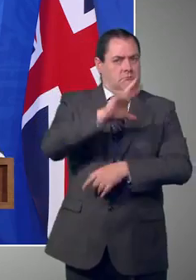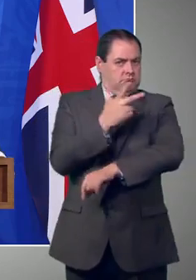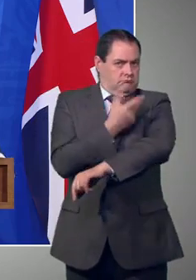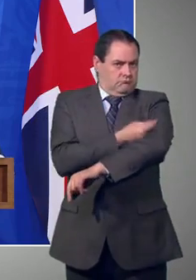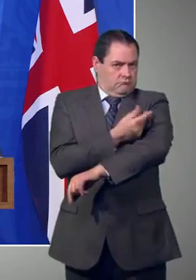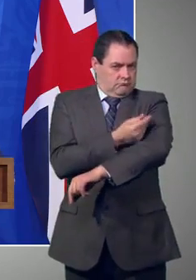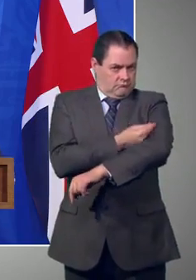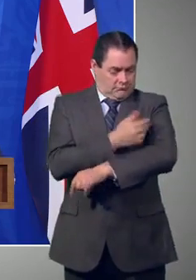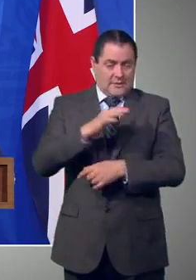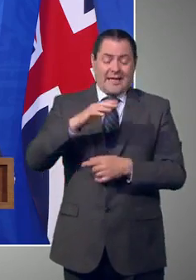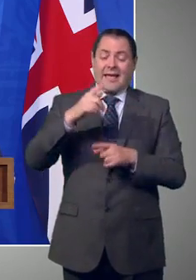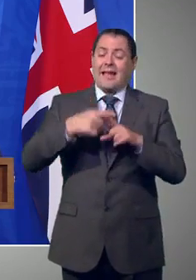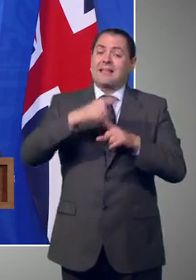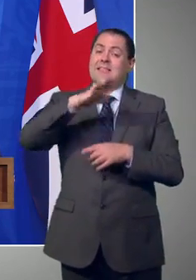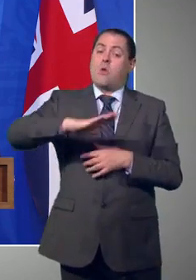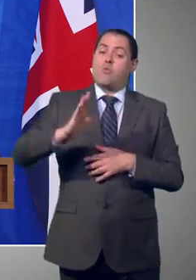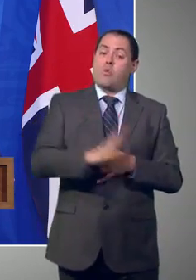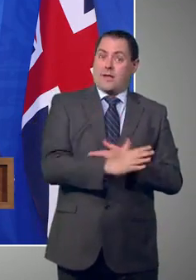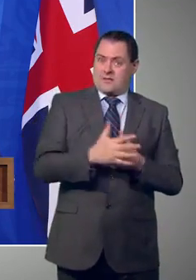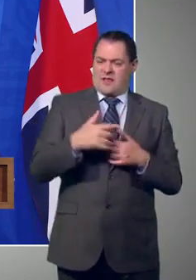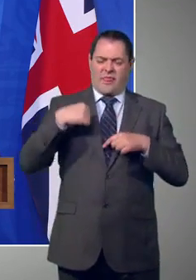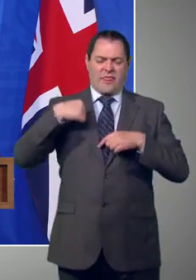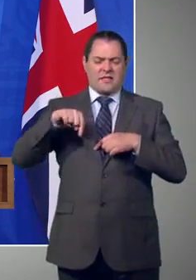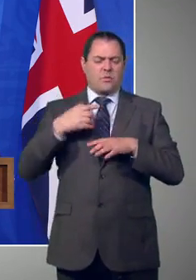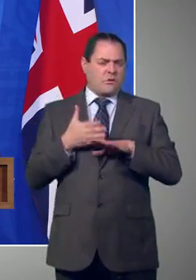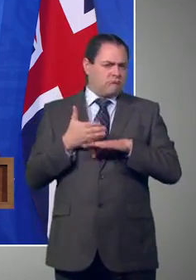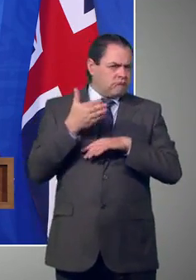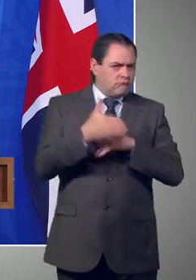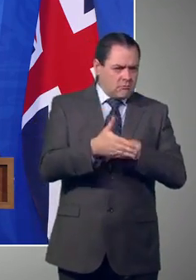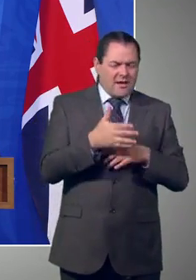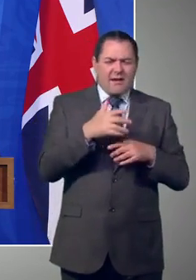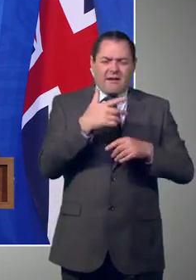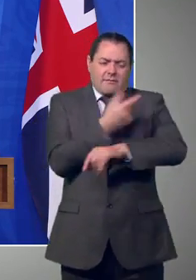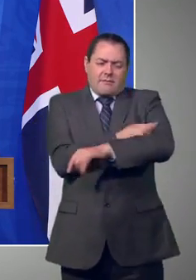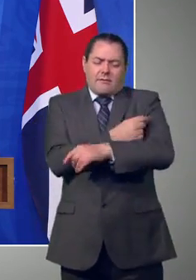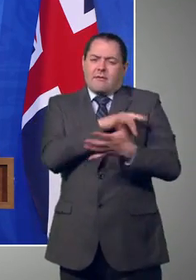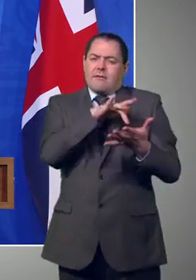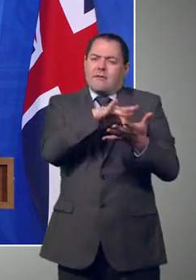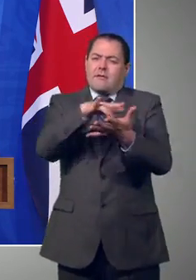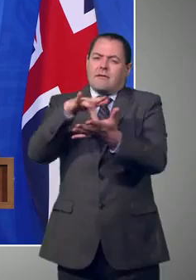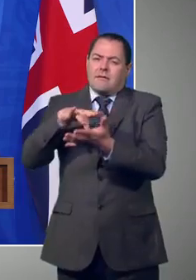in the southwest of England, where I was this week visiting